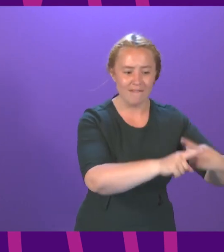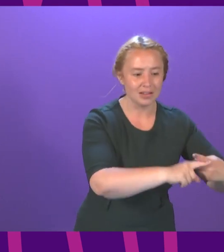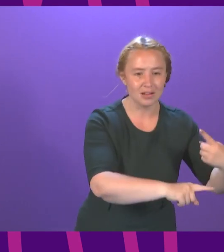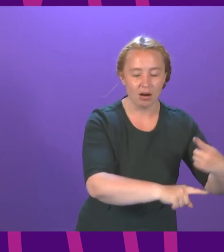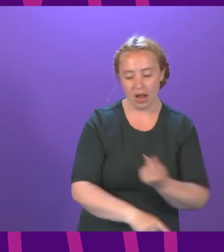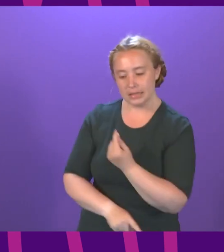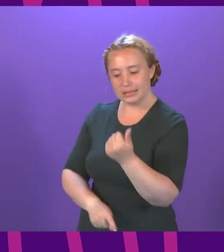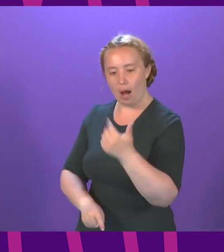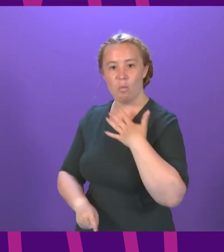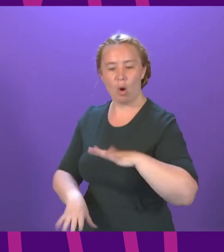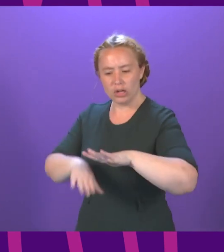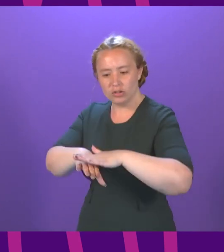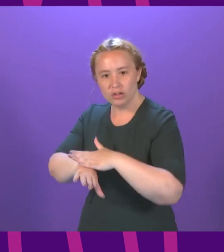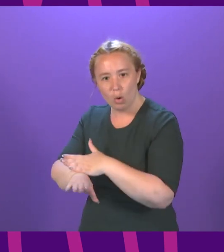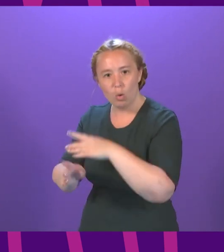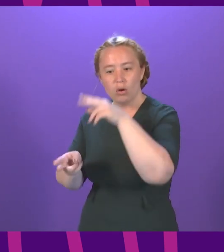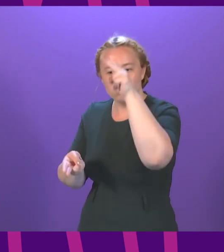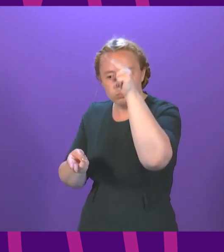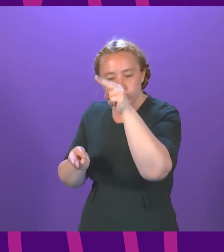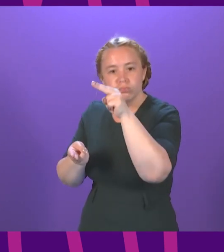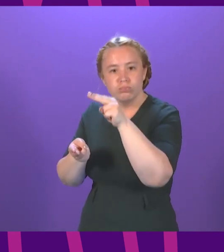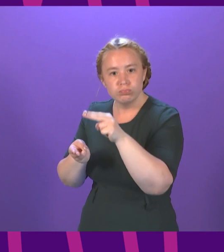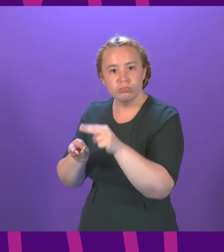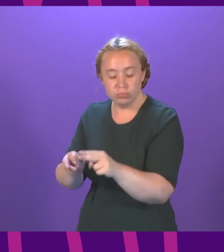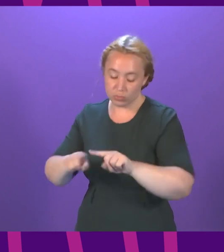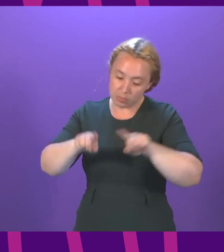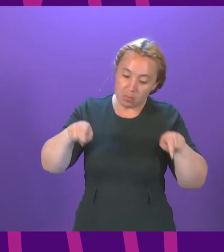slower in lifting restrictions. Our job, which is not always easy—and we have not